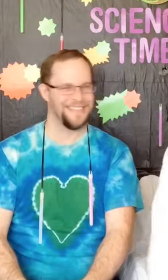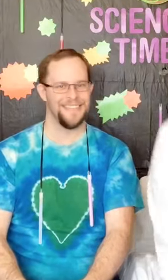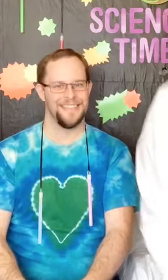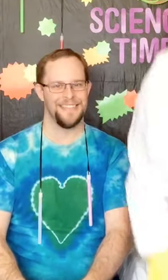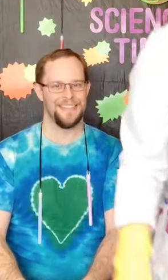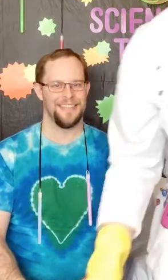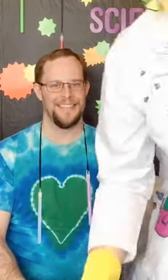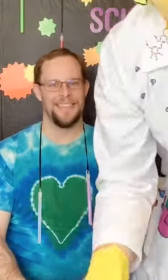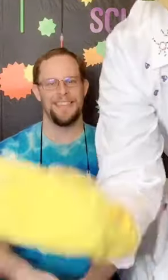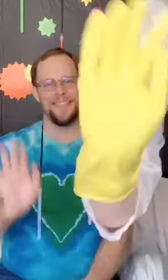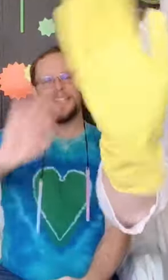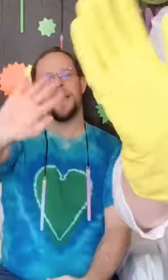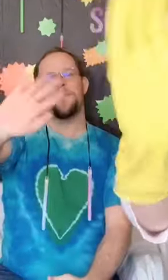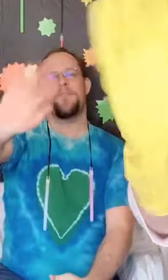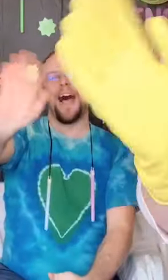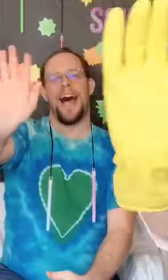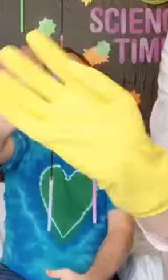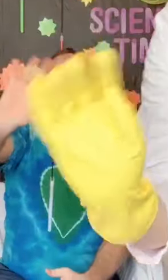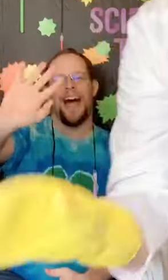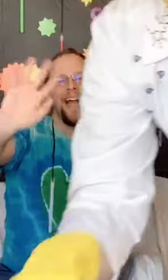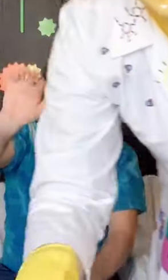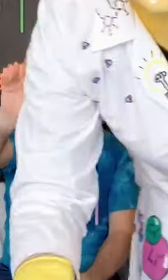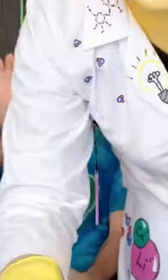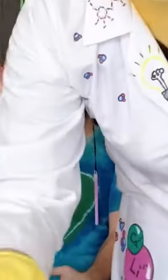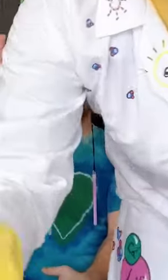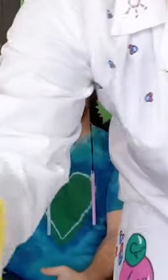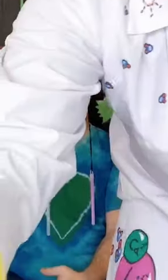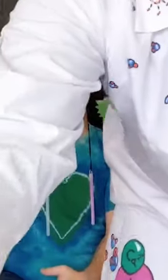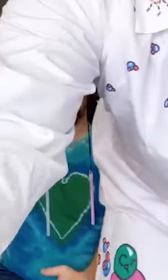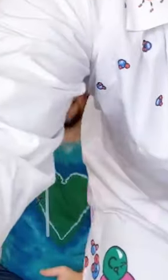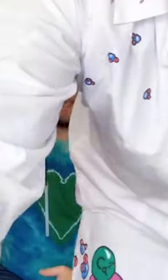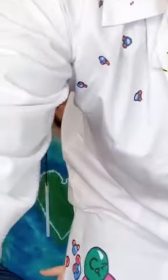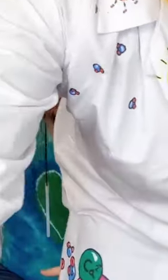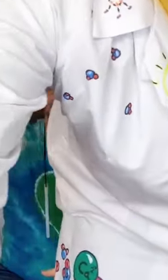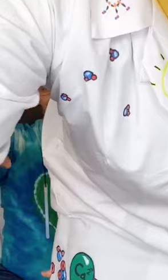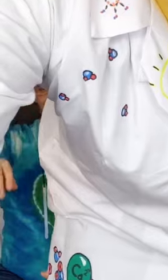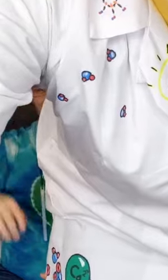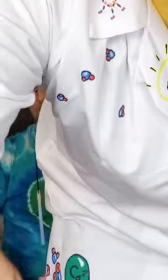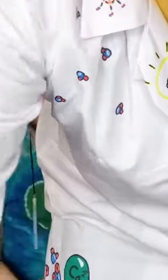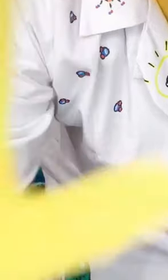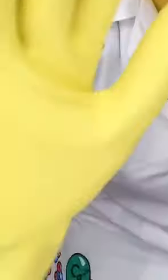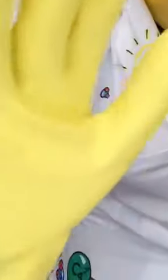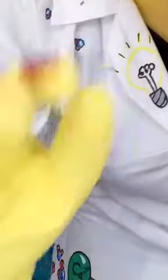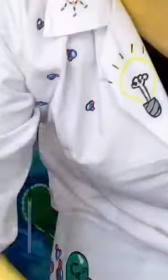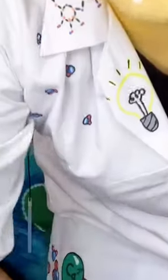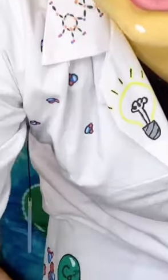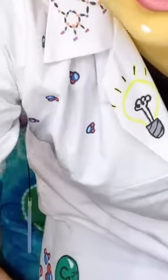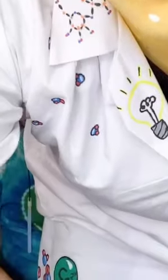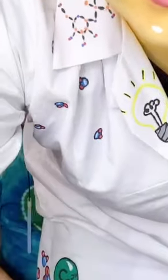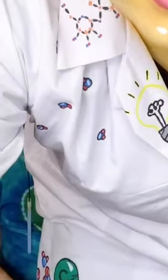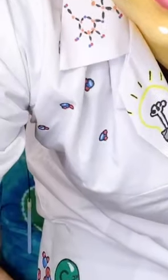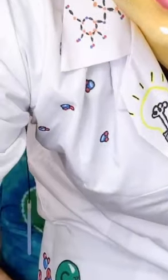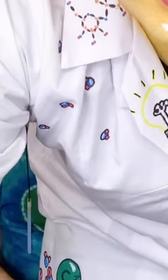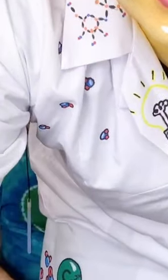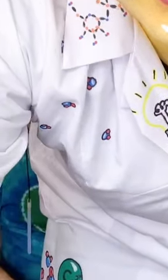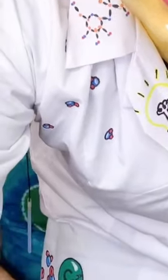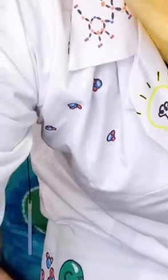wonderful time everybody! Bye! Goodbye! Oh can I close? Oh, I have my gloves... my gloves! Is it gonna...